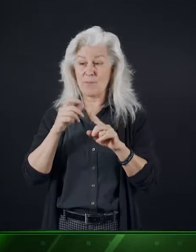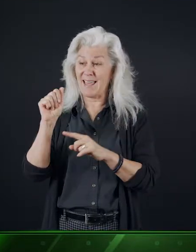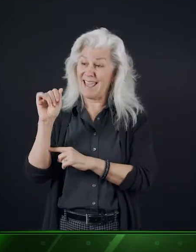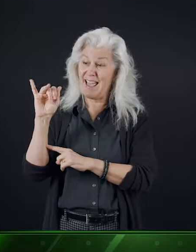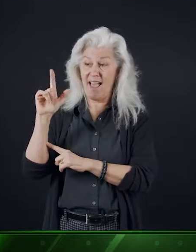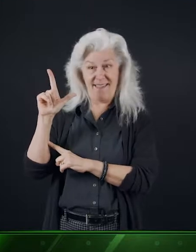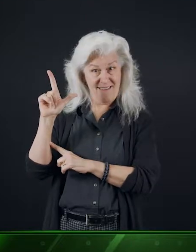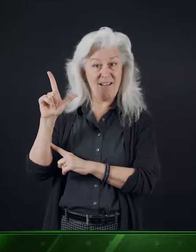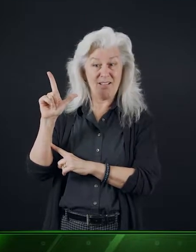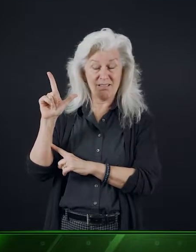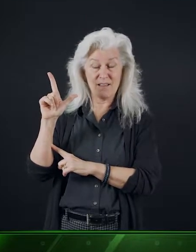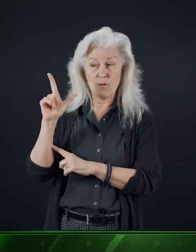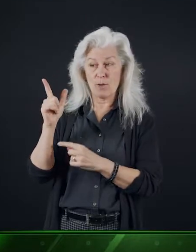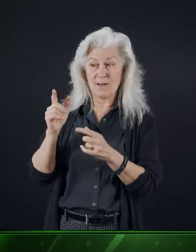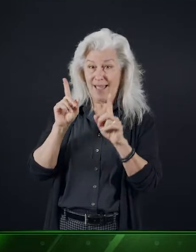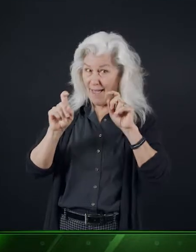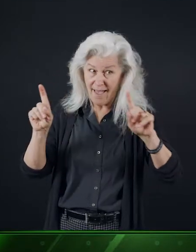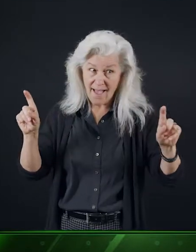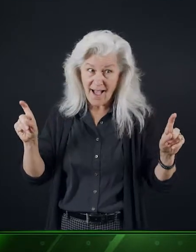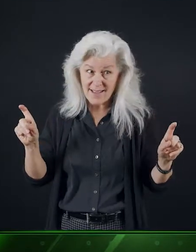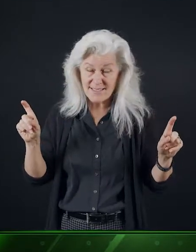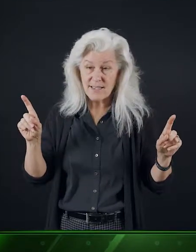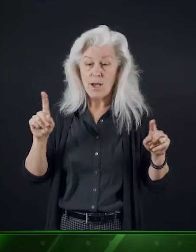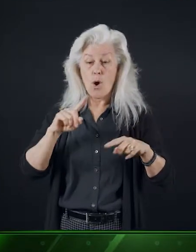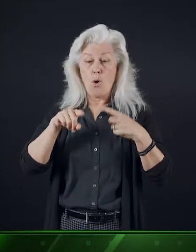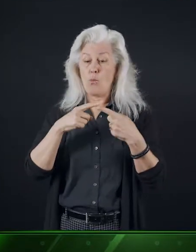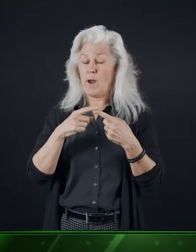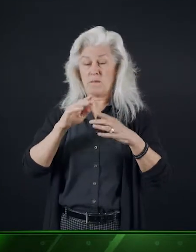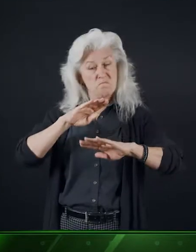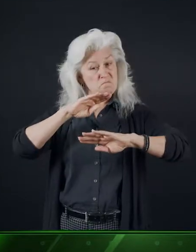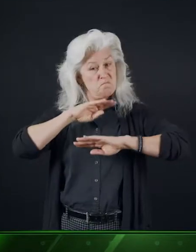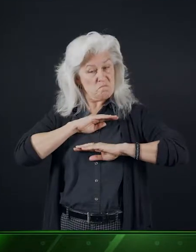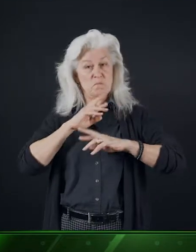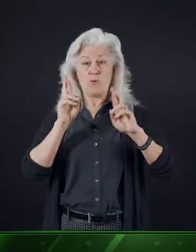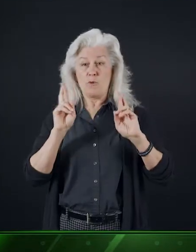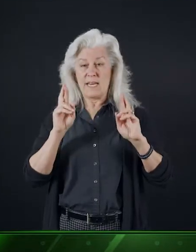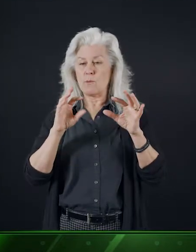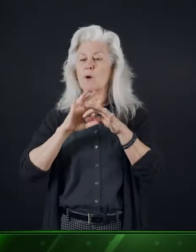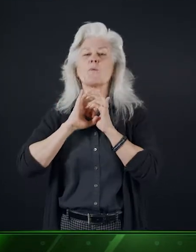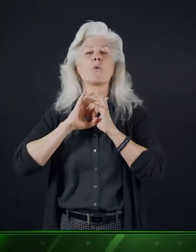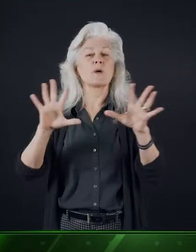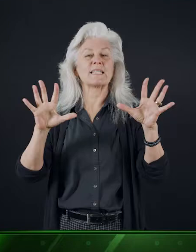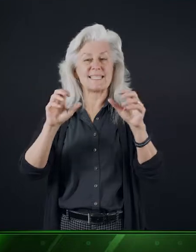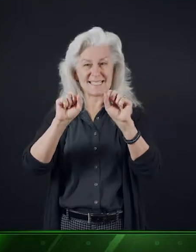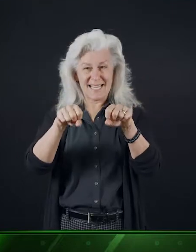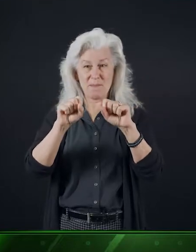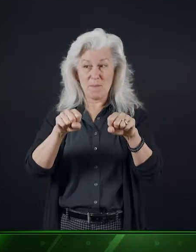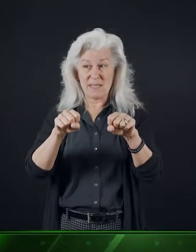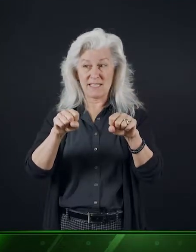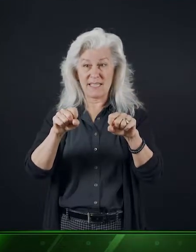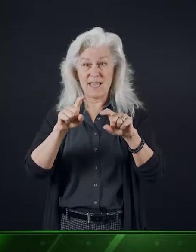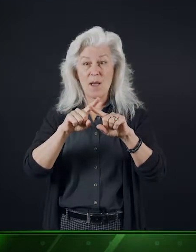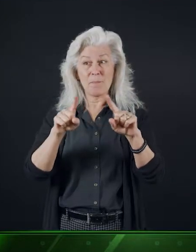But, we don't plan to stop there. We know there are other accessibility features our community would like to see developers be able to indicate.